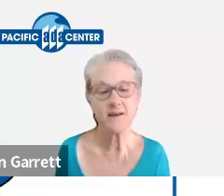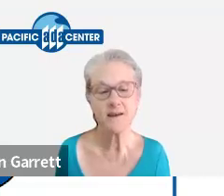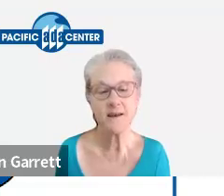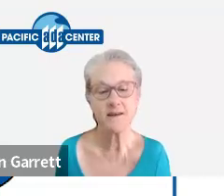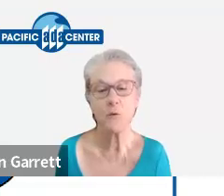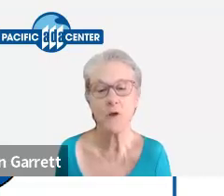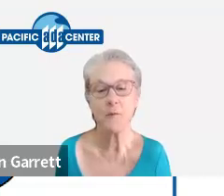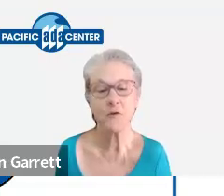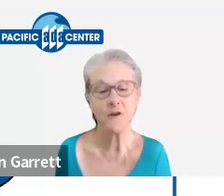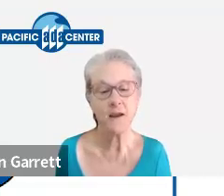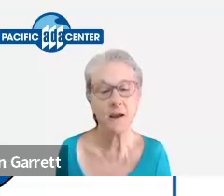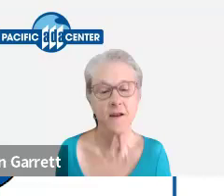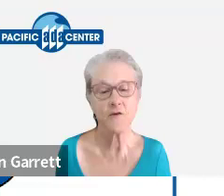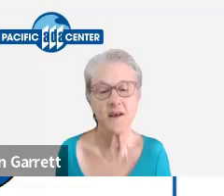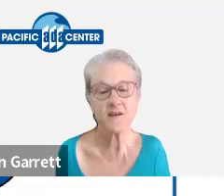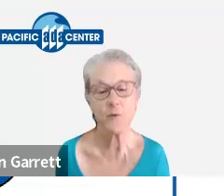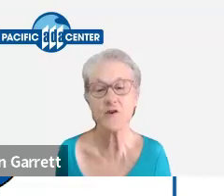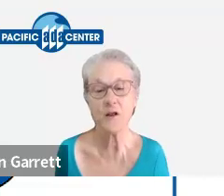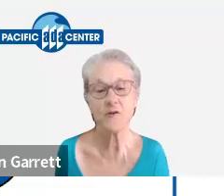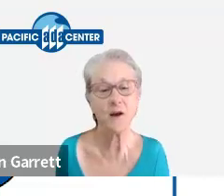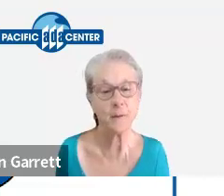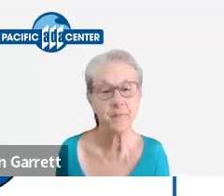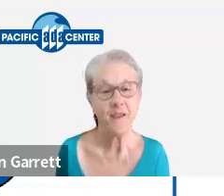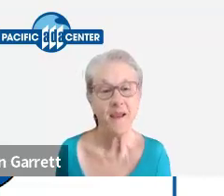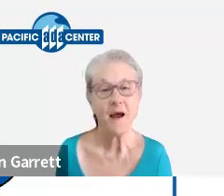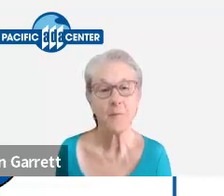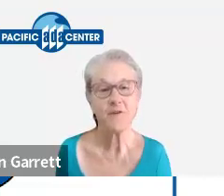I see says equal opportunity. Another says, we shall overcome.